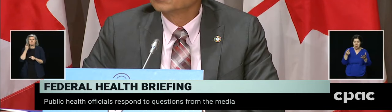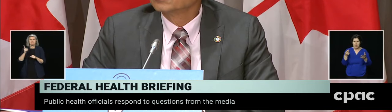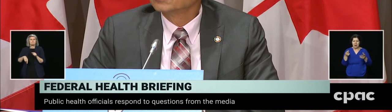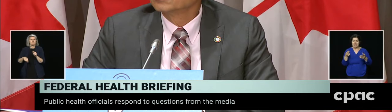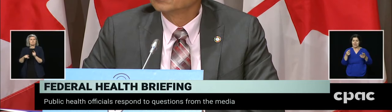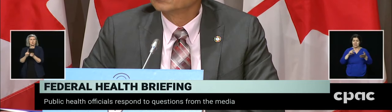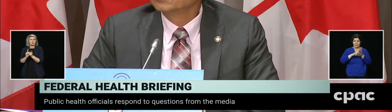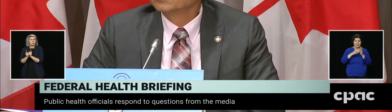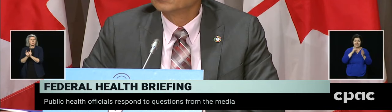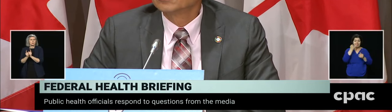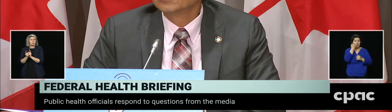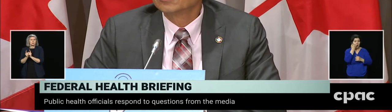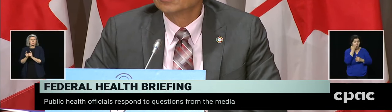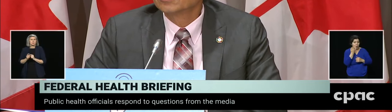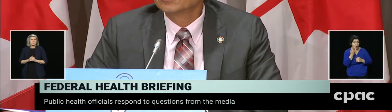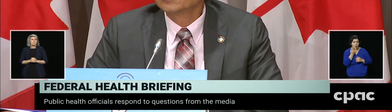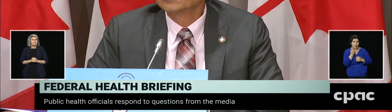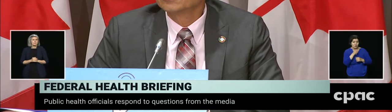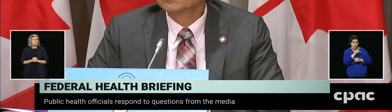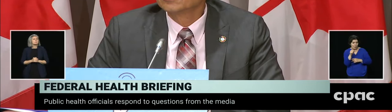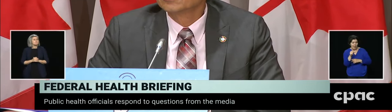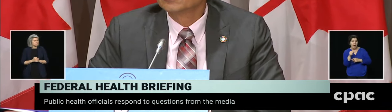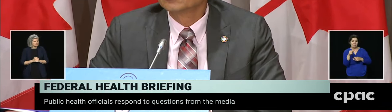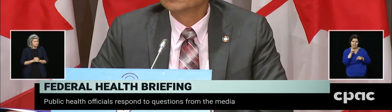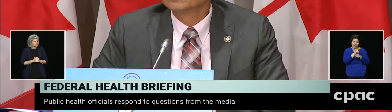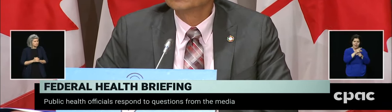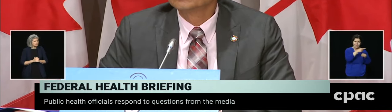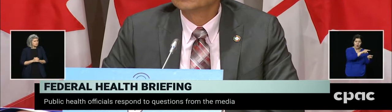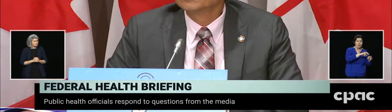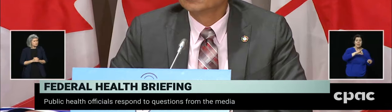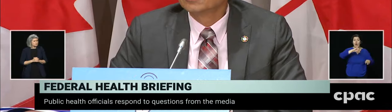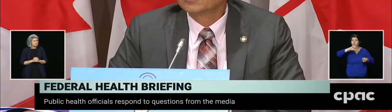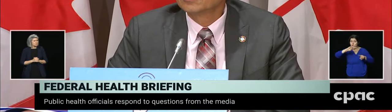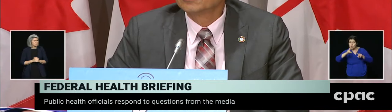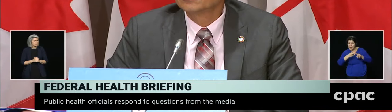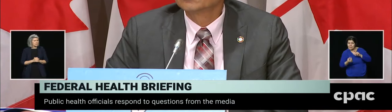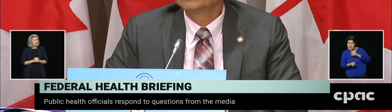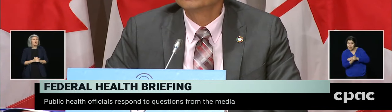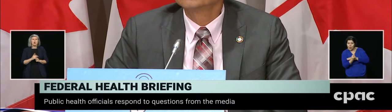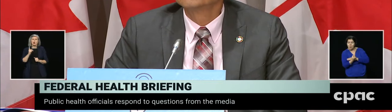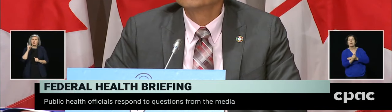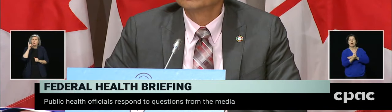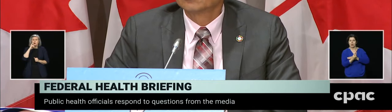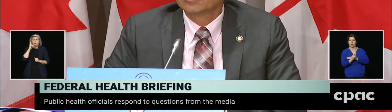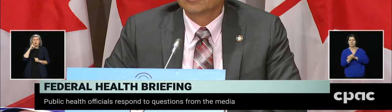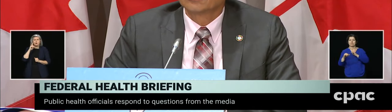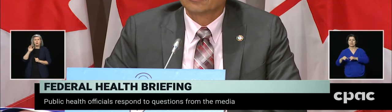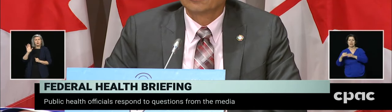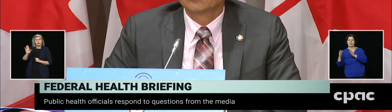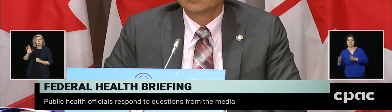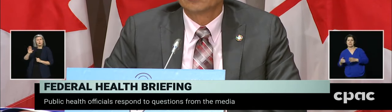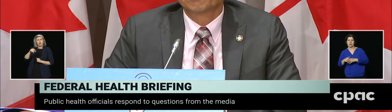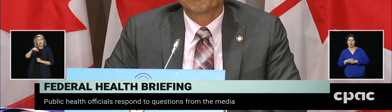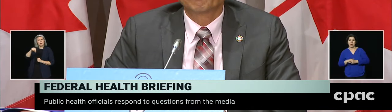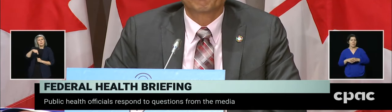INTERPRETATION.